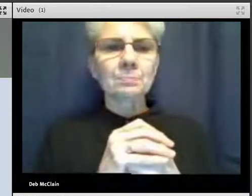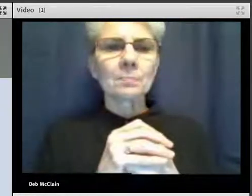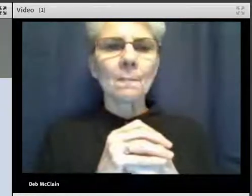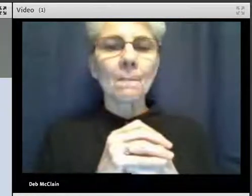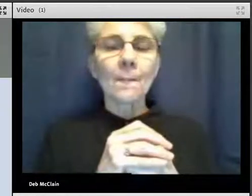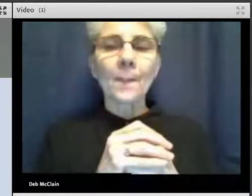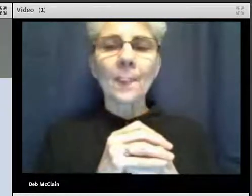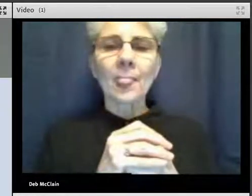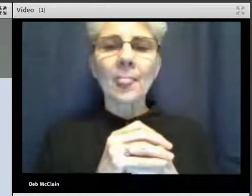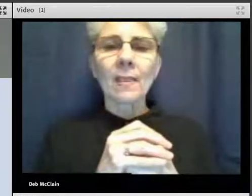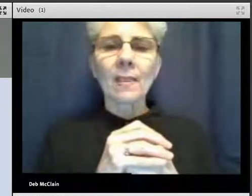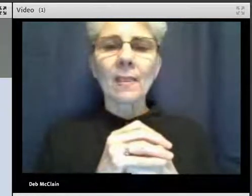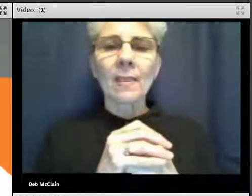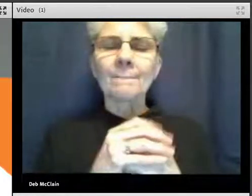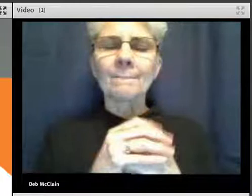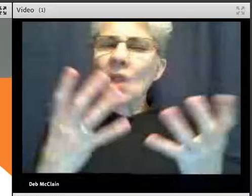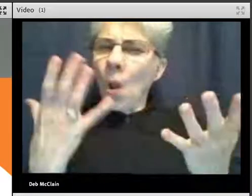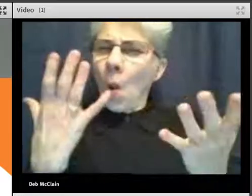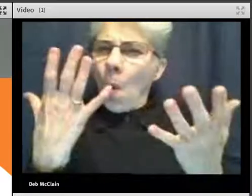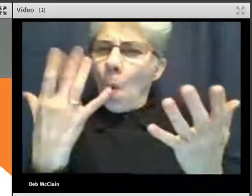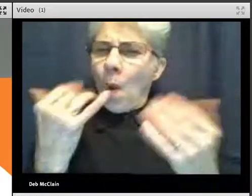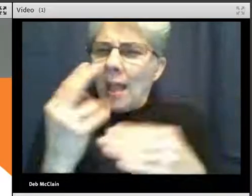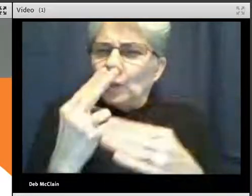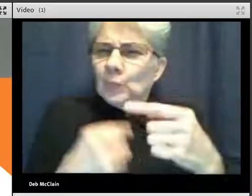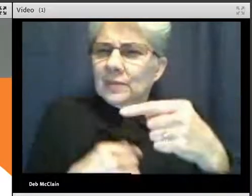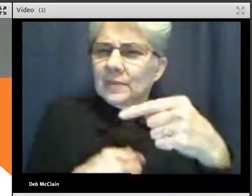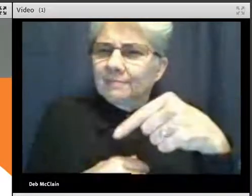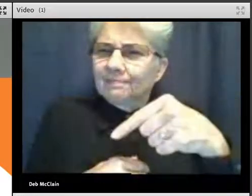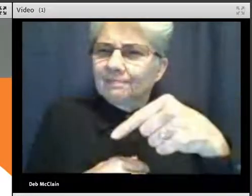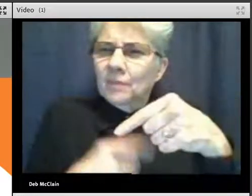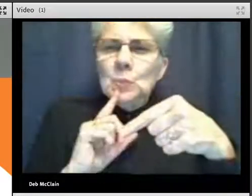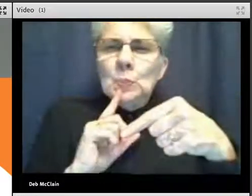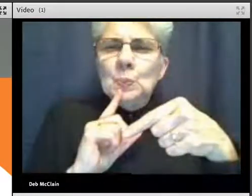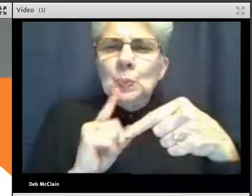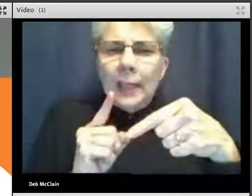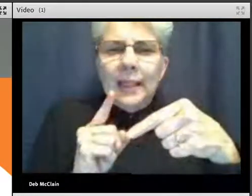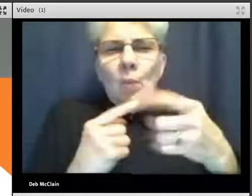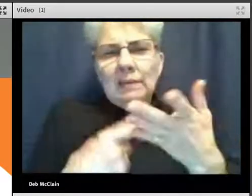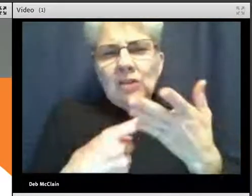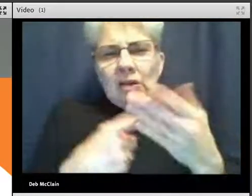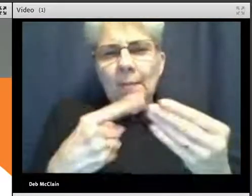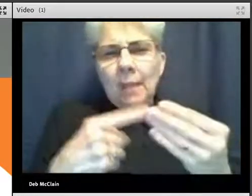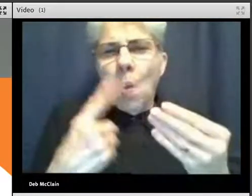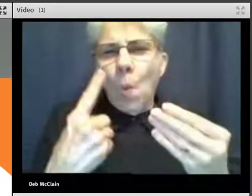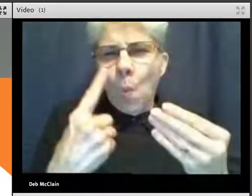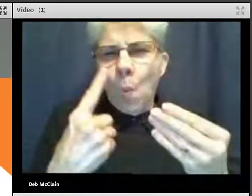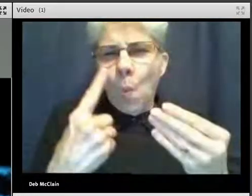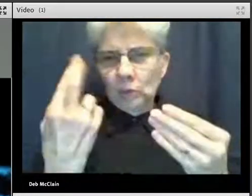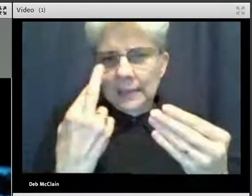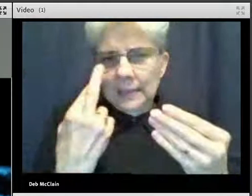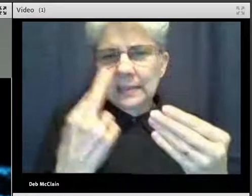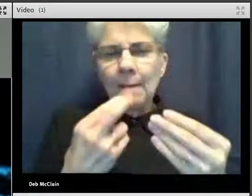So why do you want to use them? So there's really -- we've kind of already touched on one, but there's two main reasons.